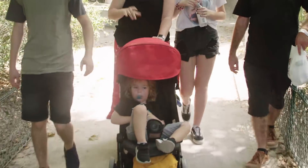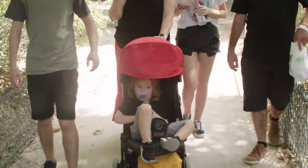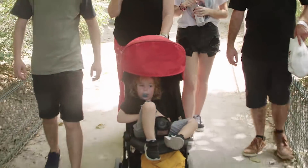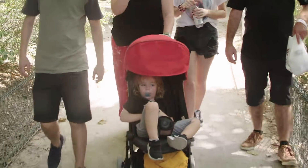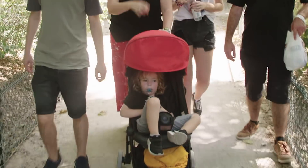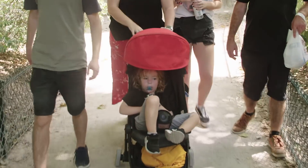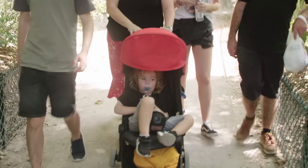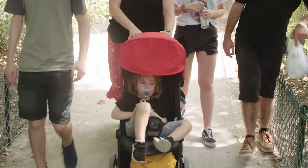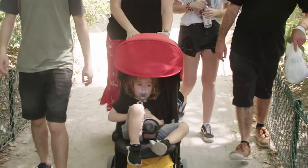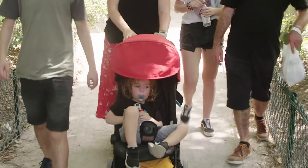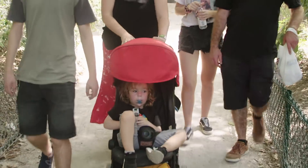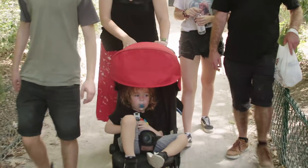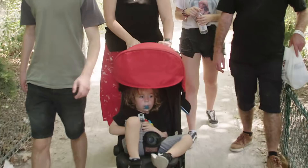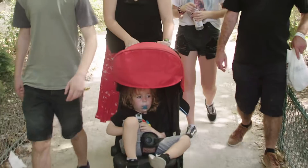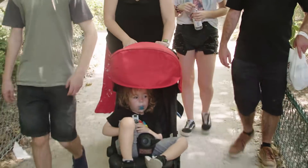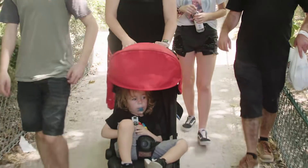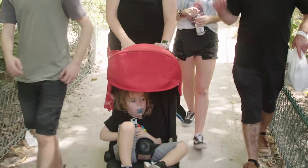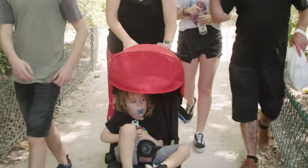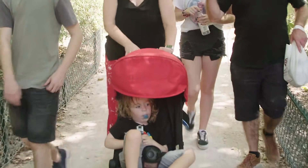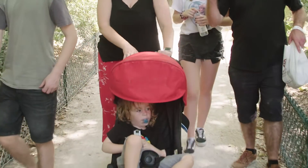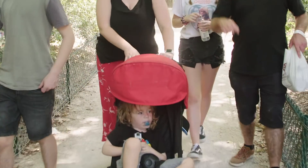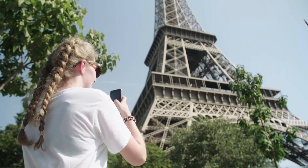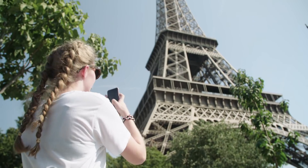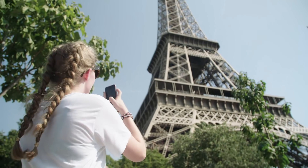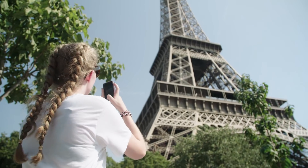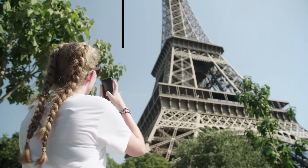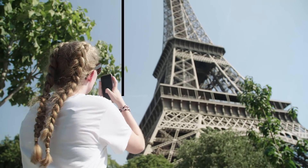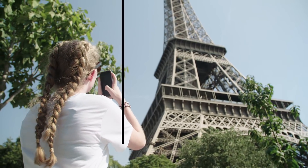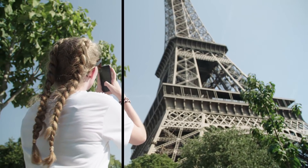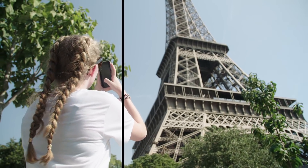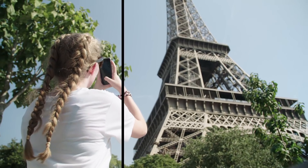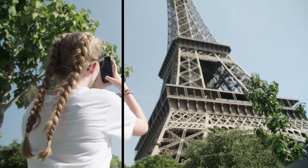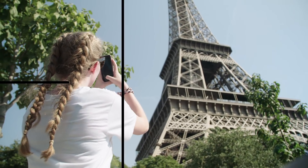So he doesn't benefit from even the most powerful hearing aids.